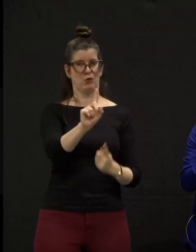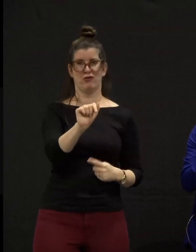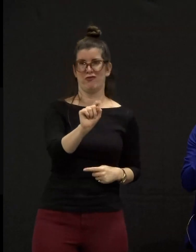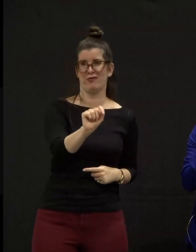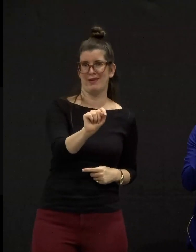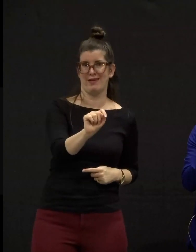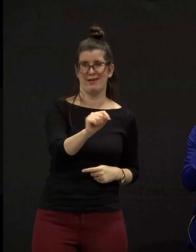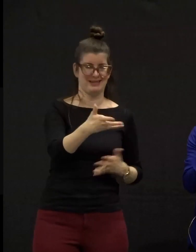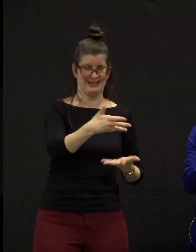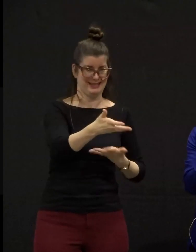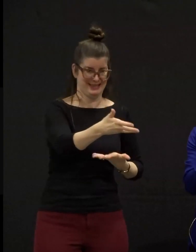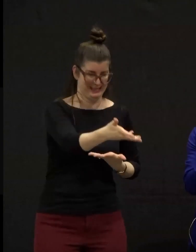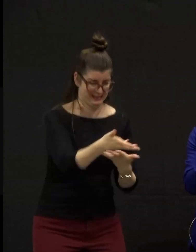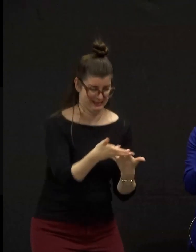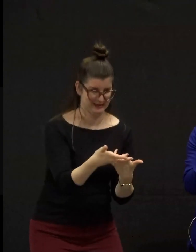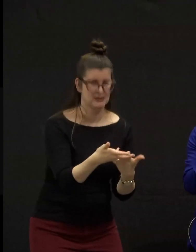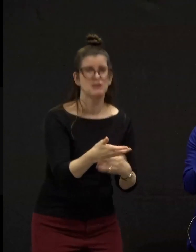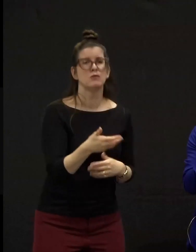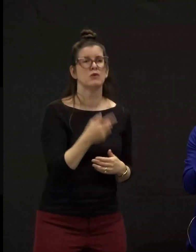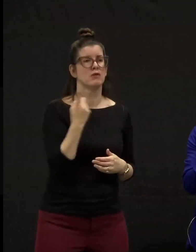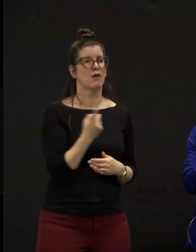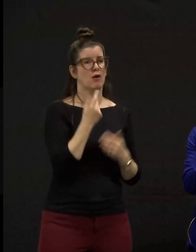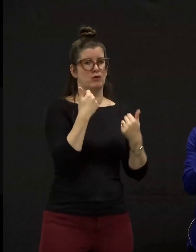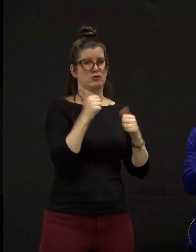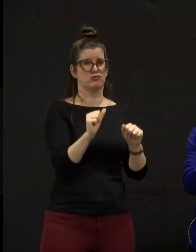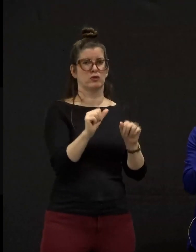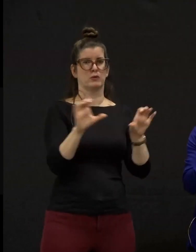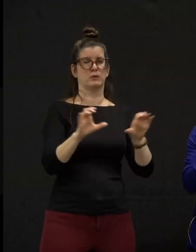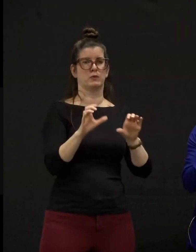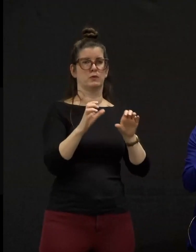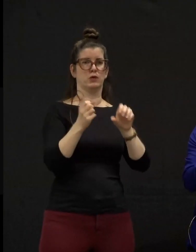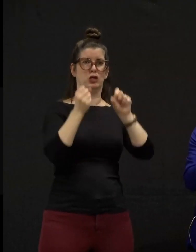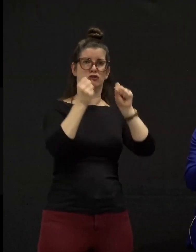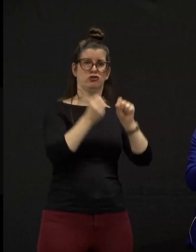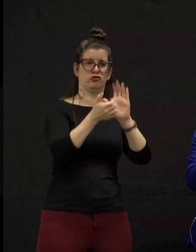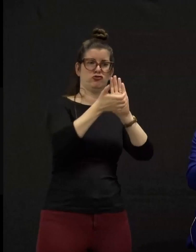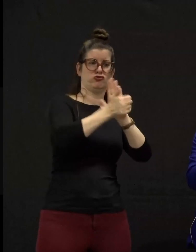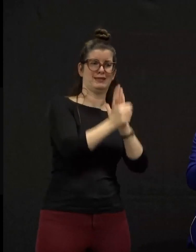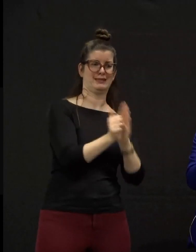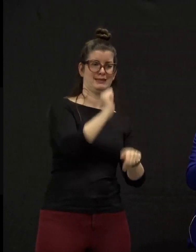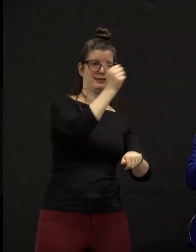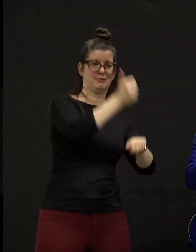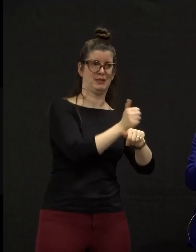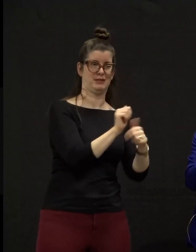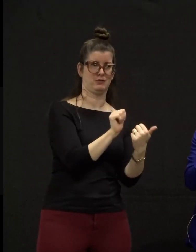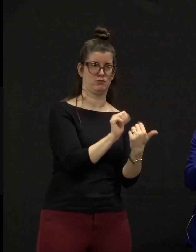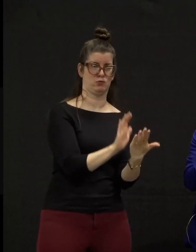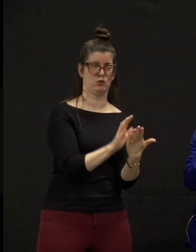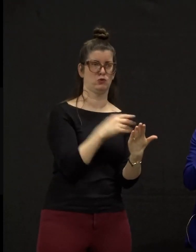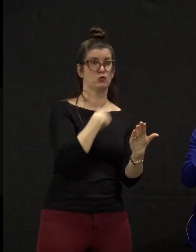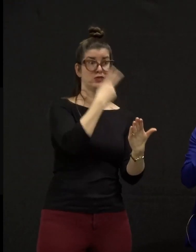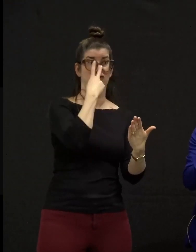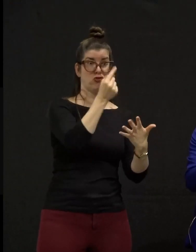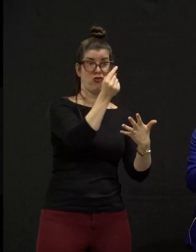We always take a strength-based approach to say here's the things we saw. This was incredible.